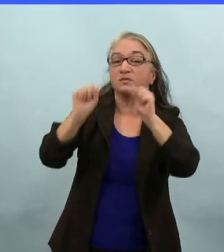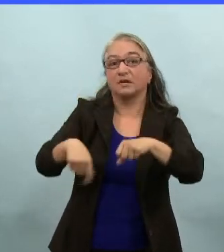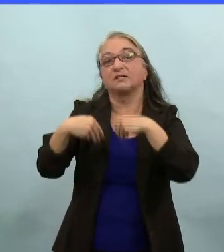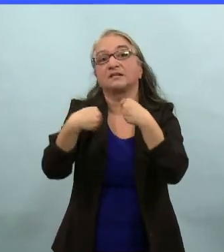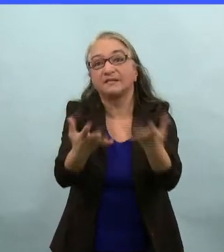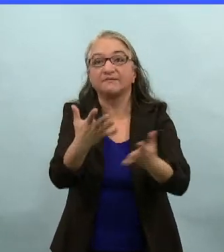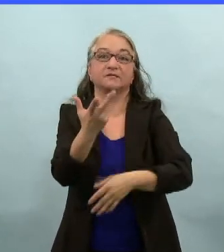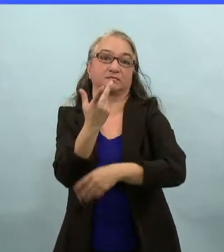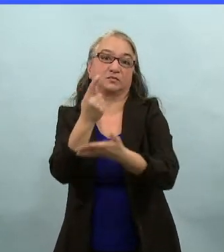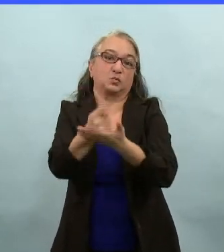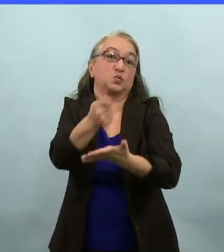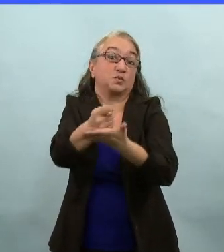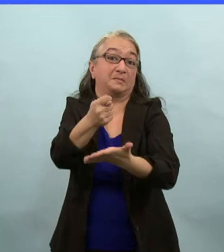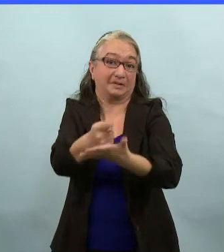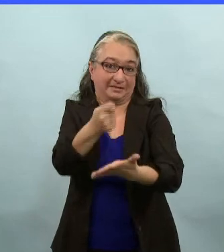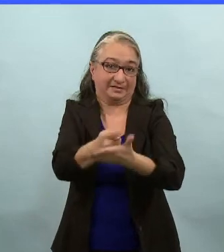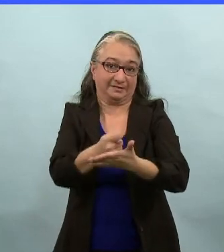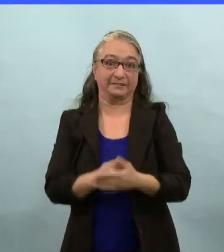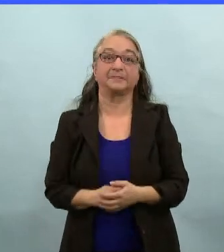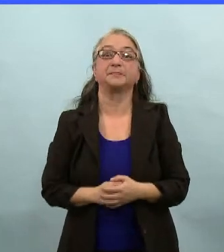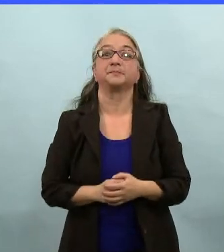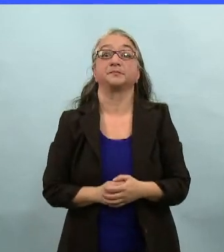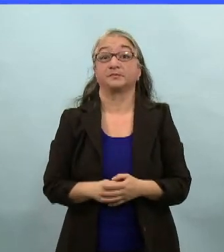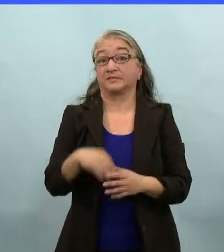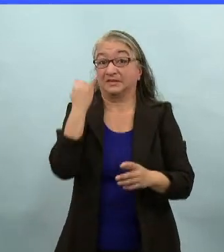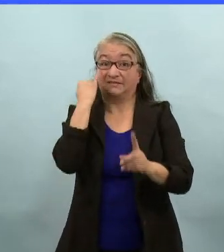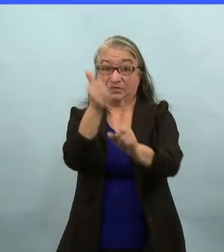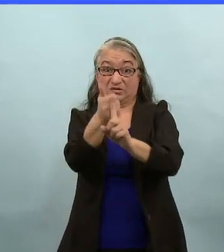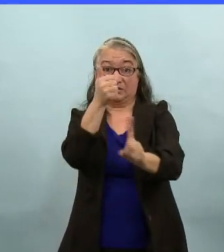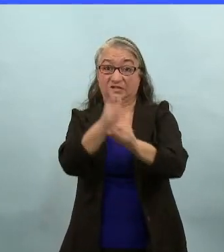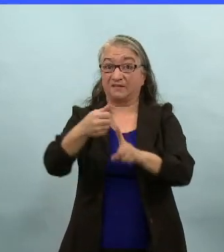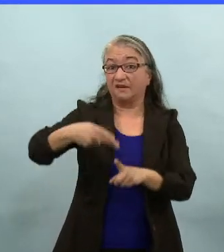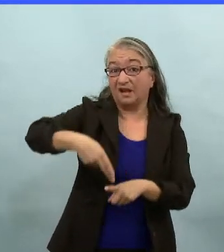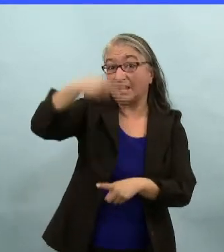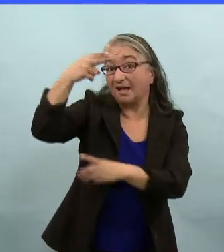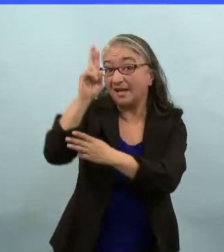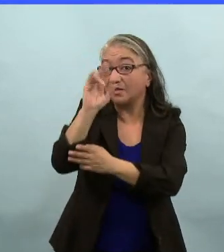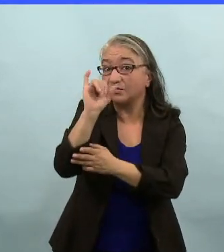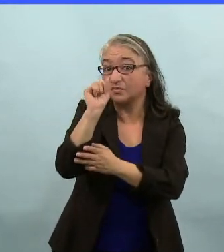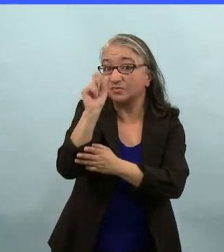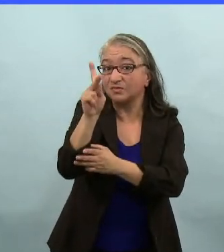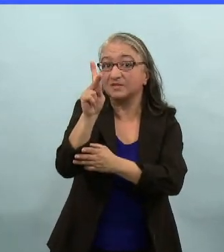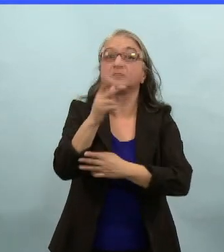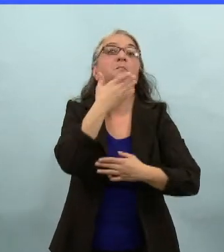especially if you're a high-risk individual is to get vaccinated and to get boosted while